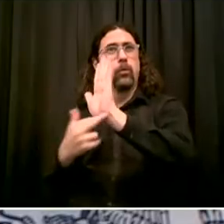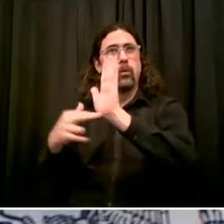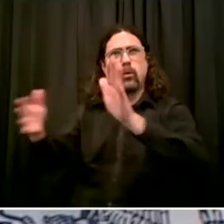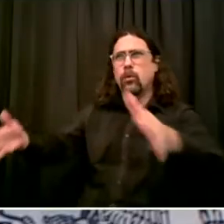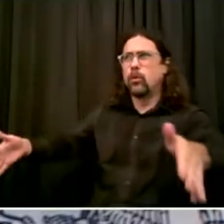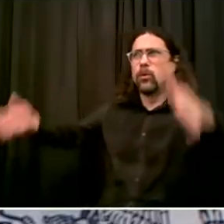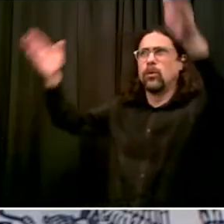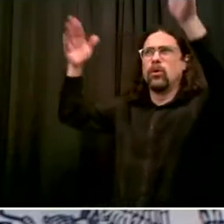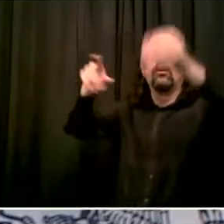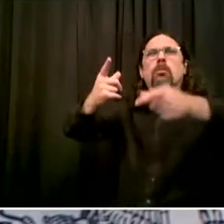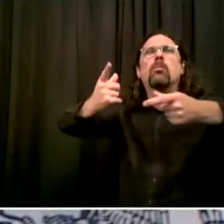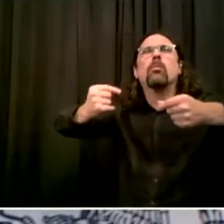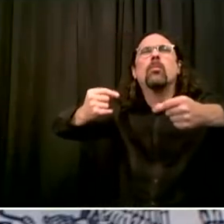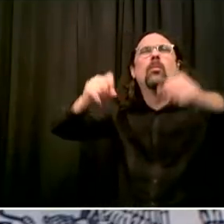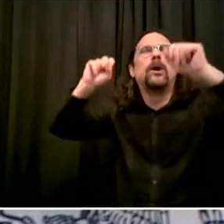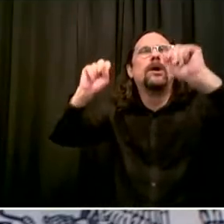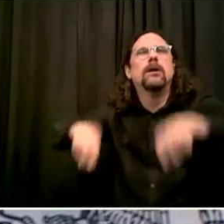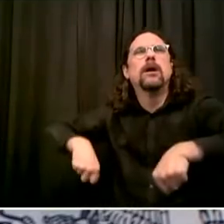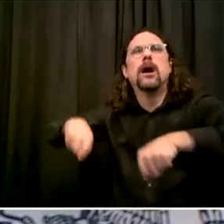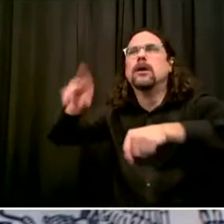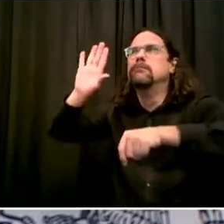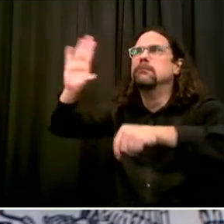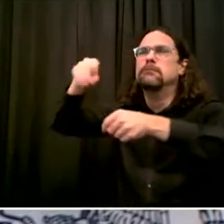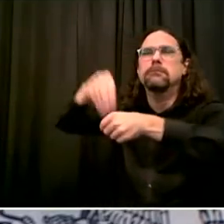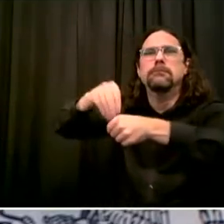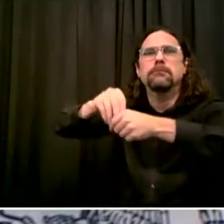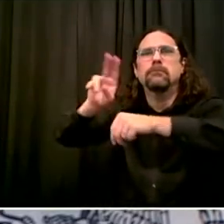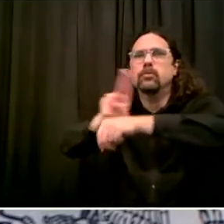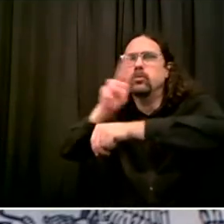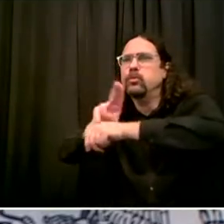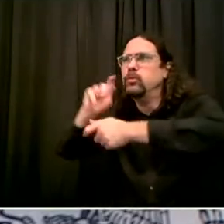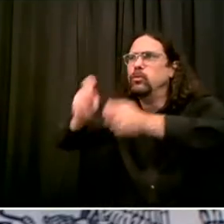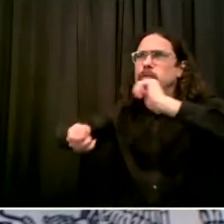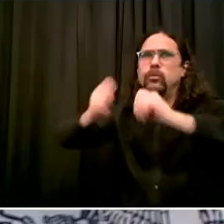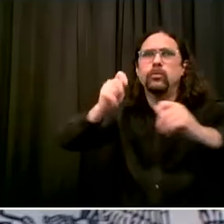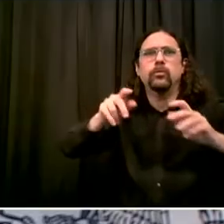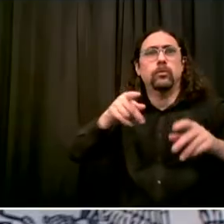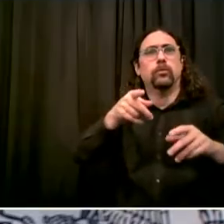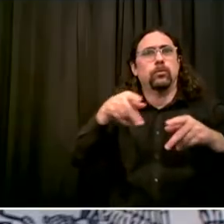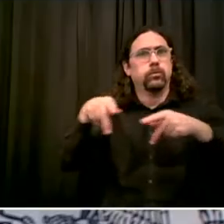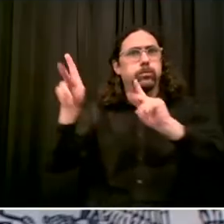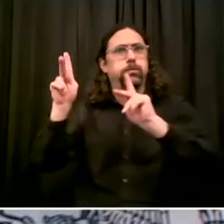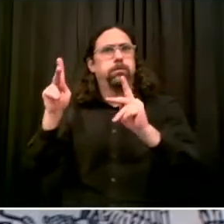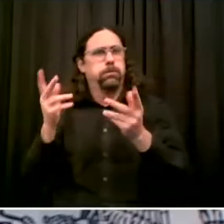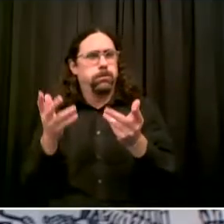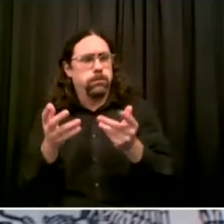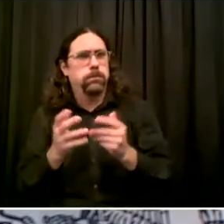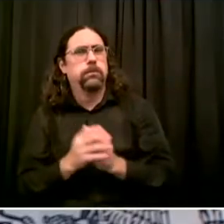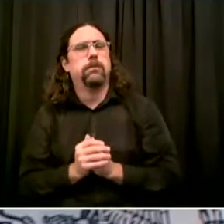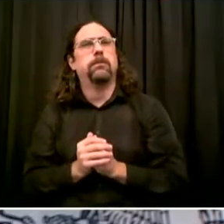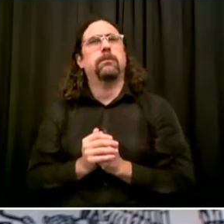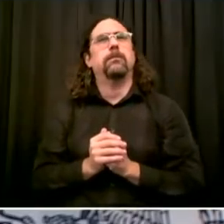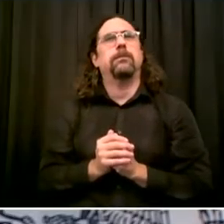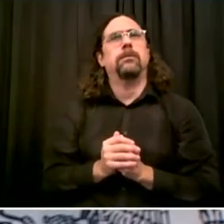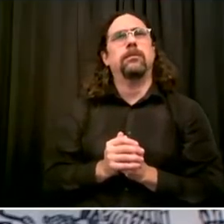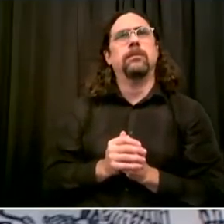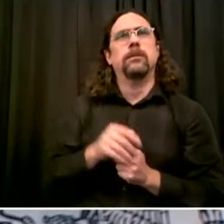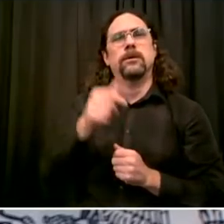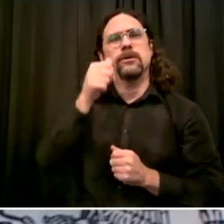THE FACEBOOK FEEL DEAL INTO THE CITY. YESTERDAY IT SEES MLIE KYOU WERE TAKING A